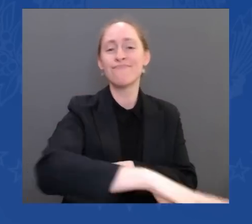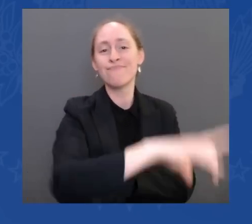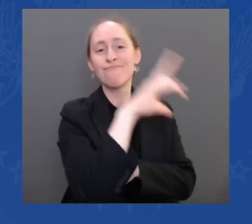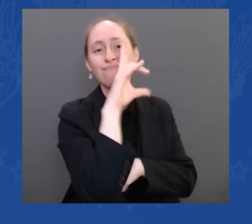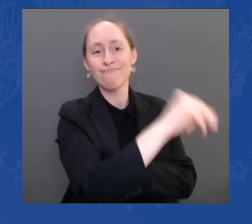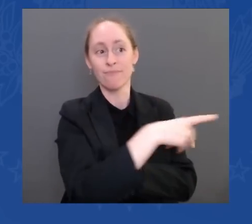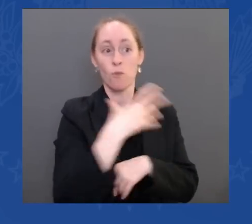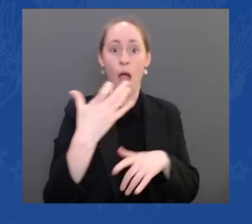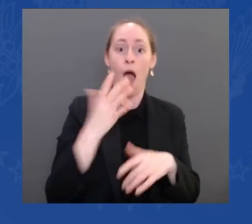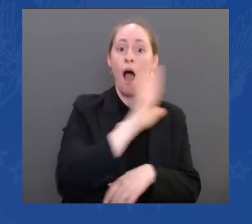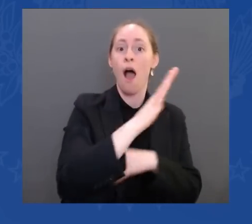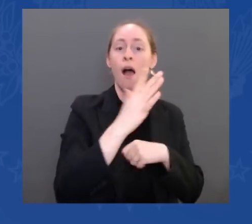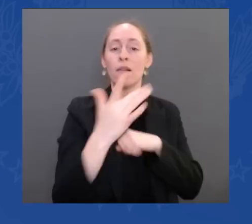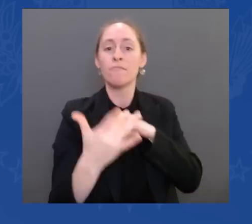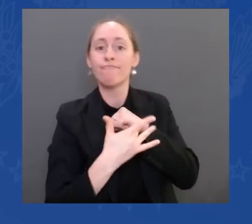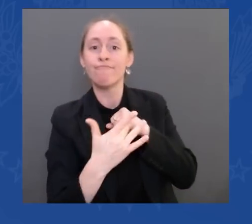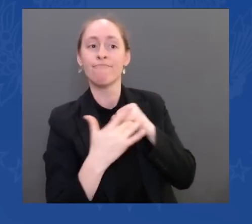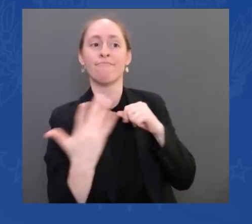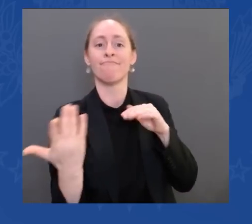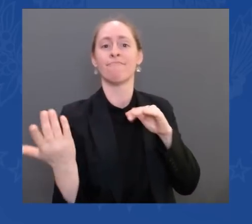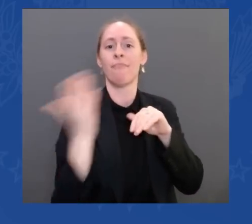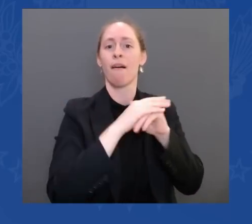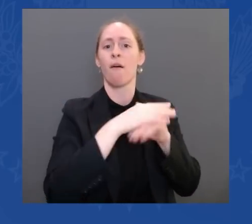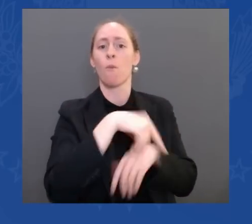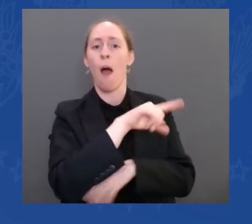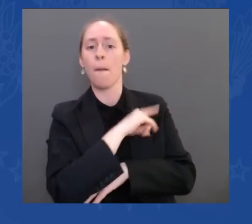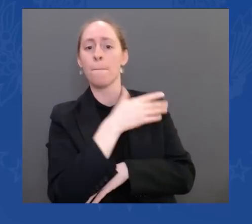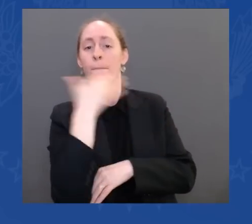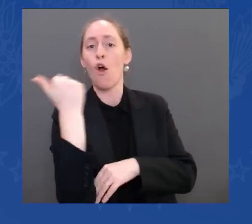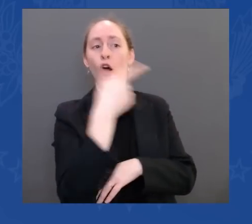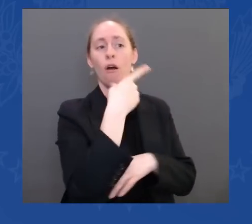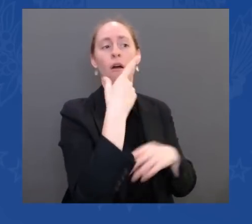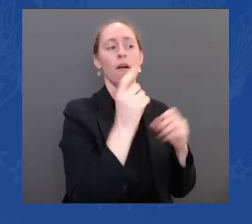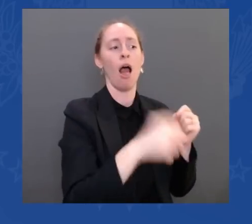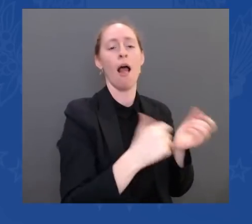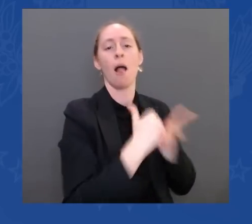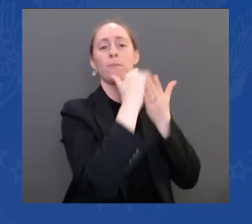to source what we need here in the United States during a global semiconductor shortage.